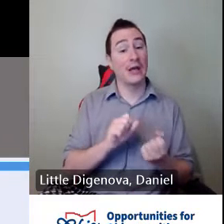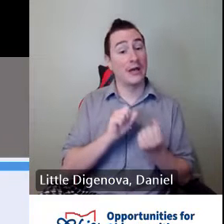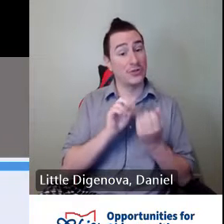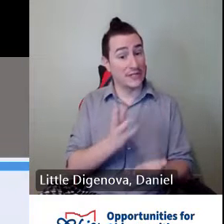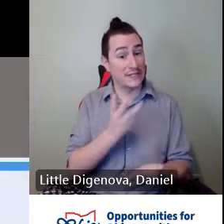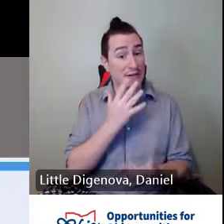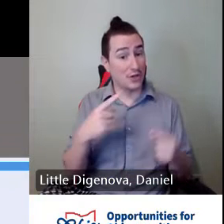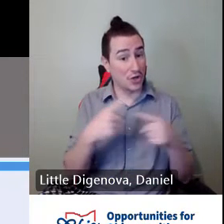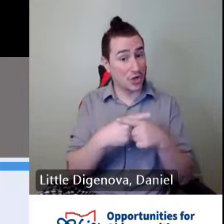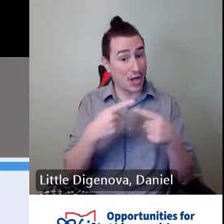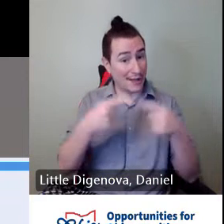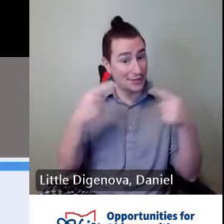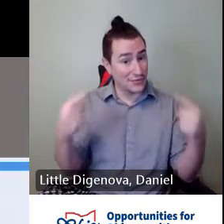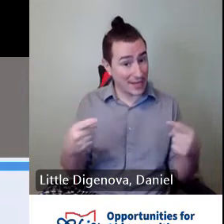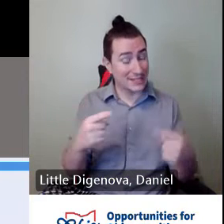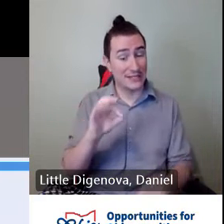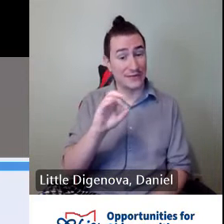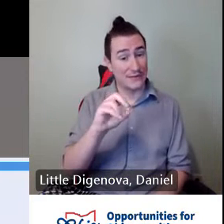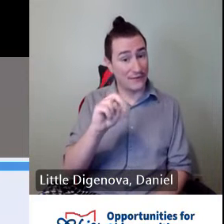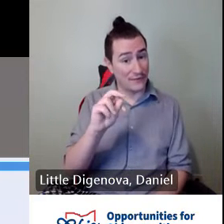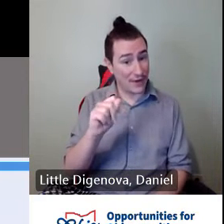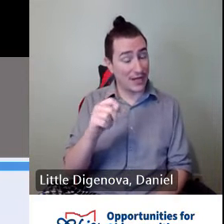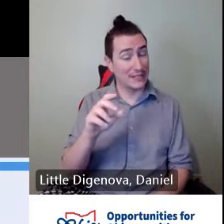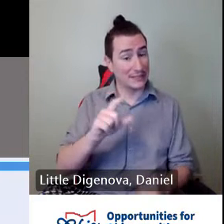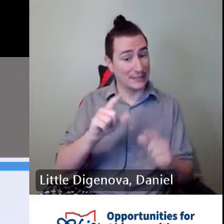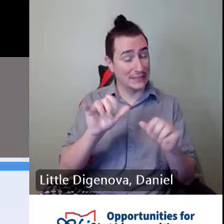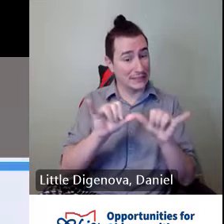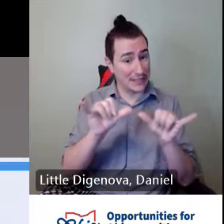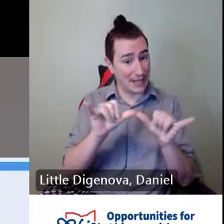and add alternative text, known as alt text to visual images.